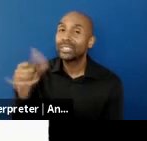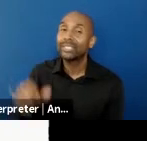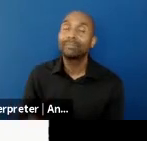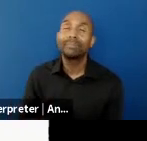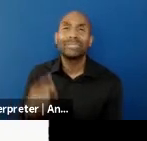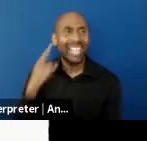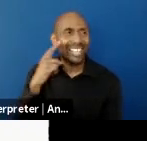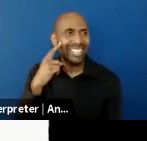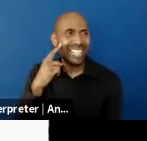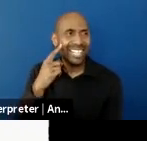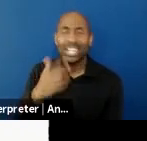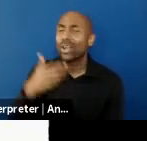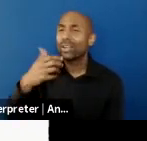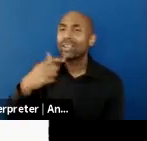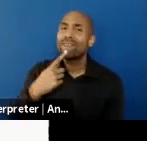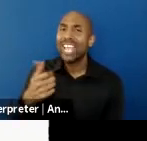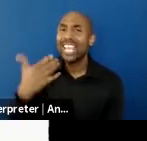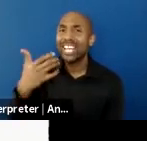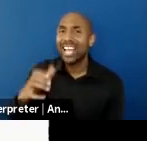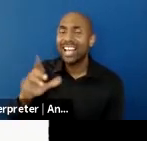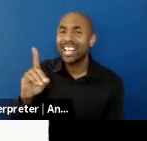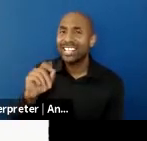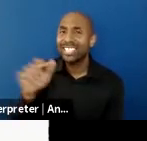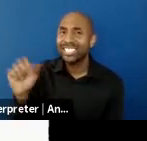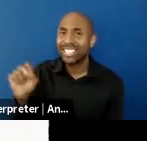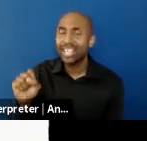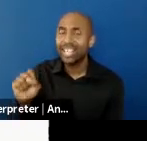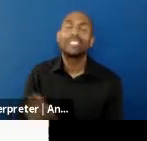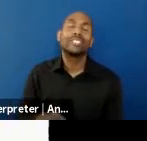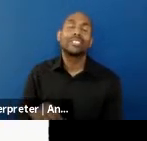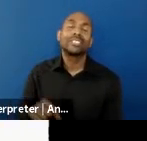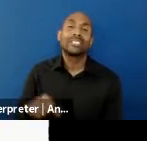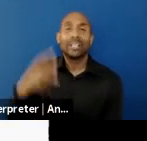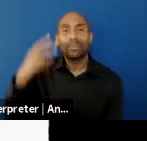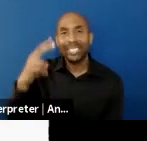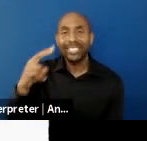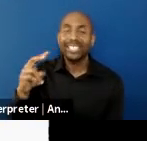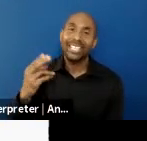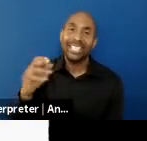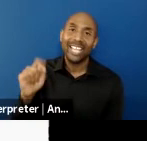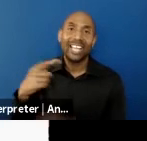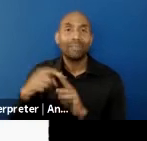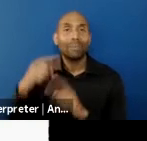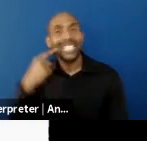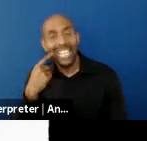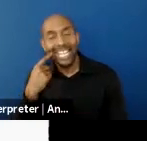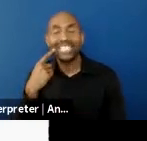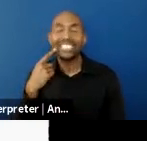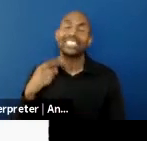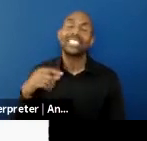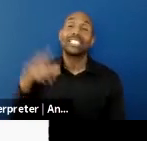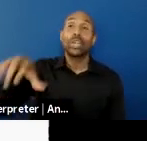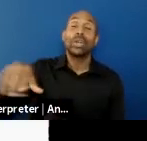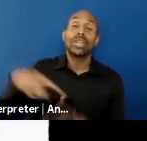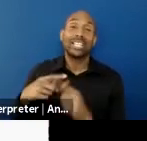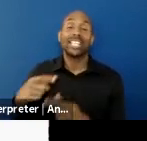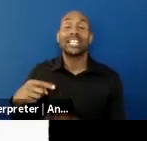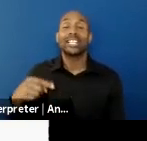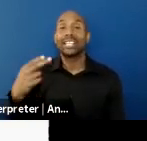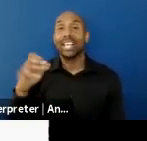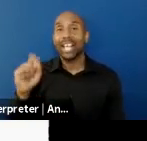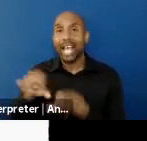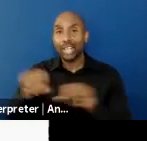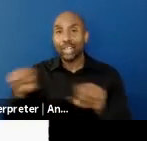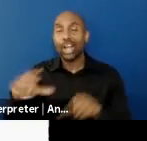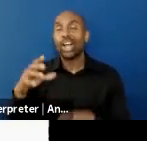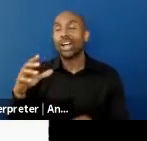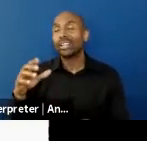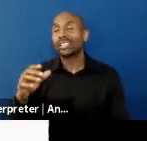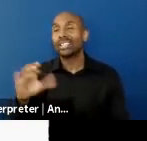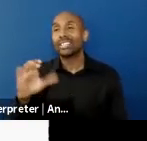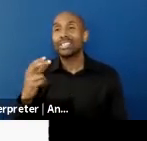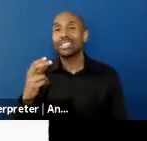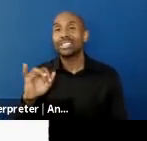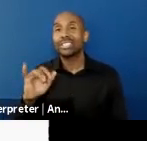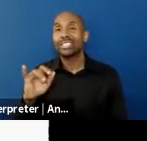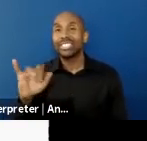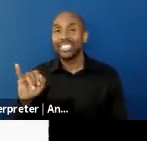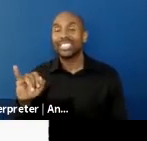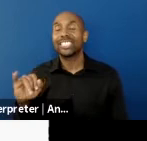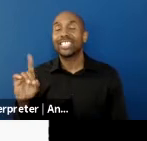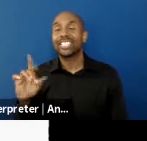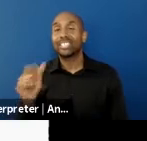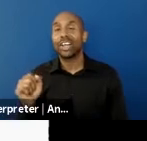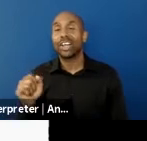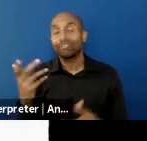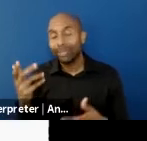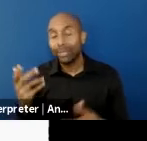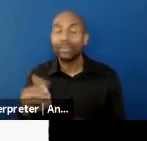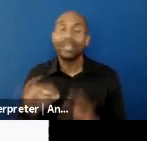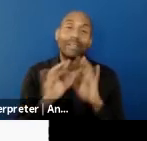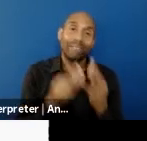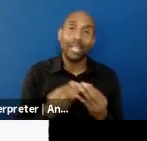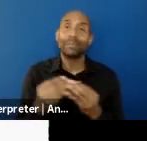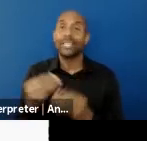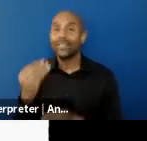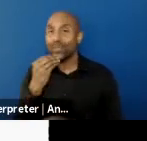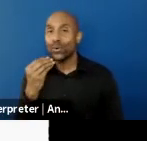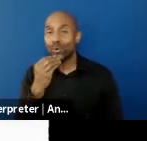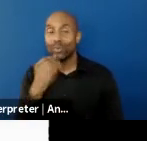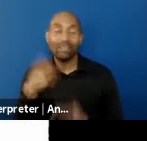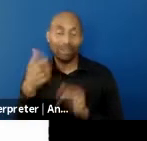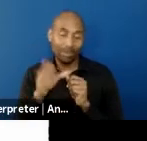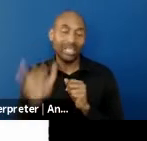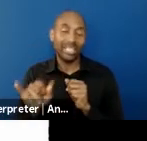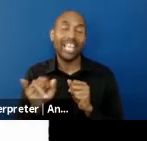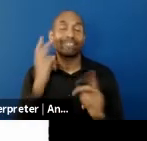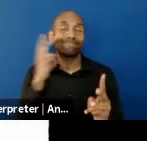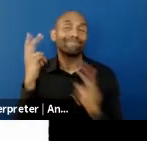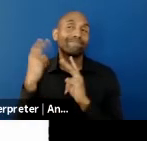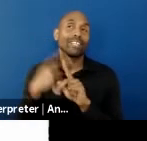That's what I remember from Lexington Market.